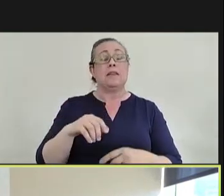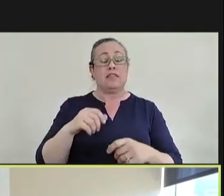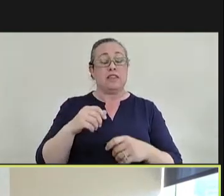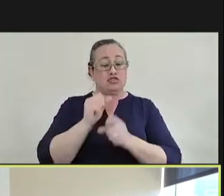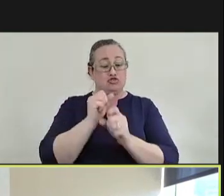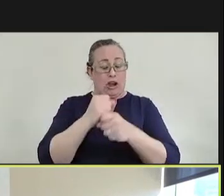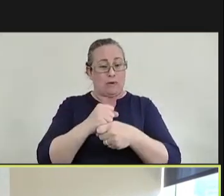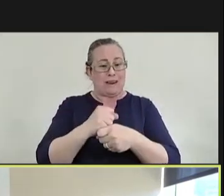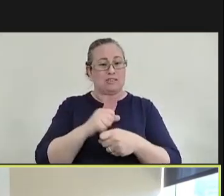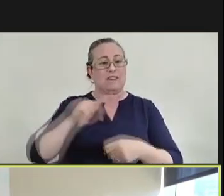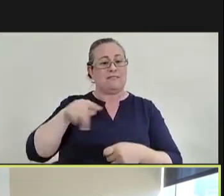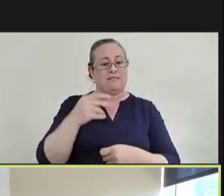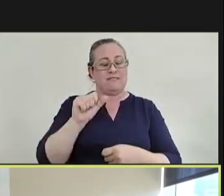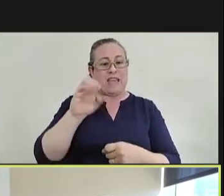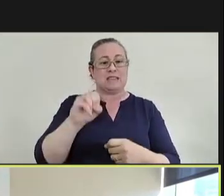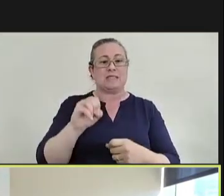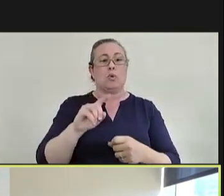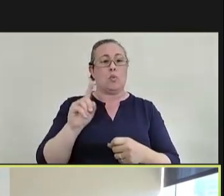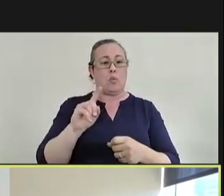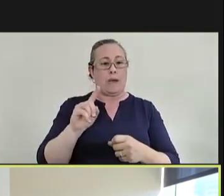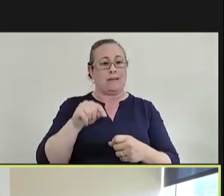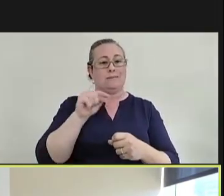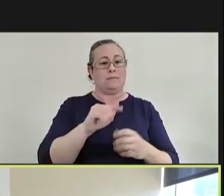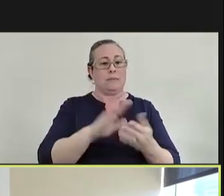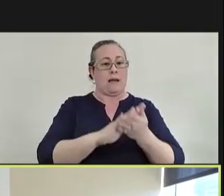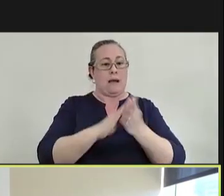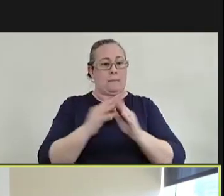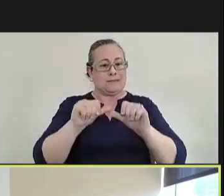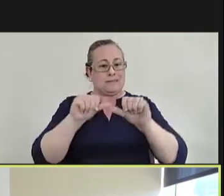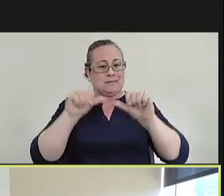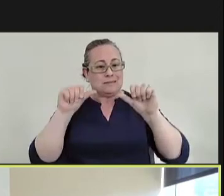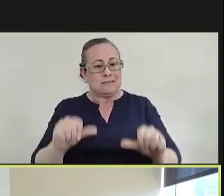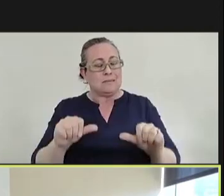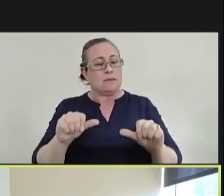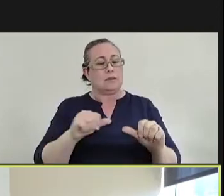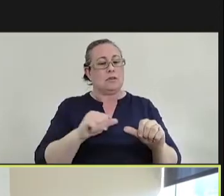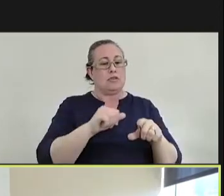where the trained model becomes an architect. It auto-generates a diverse set of new protein